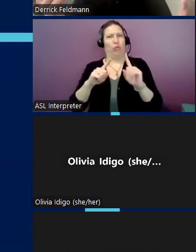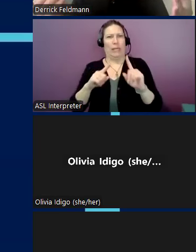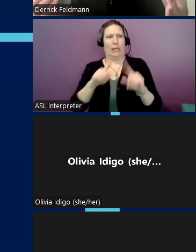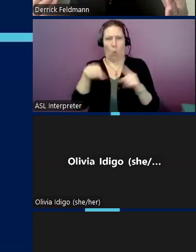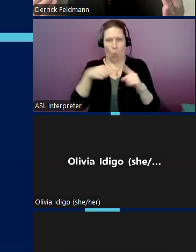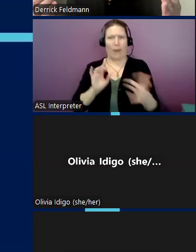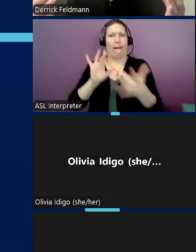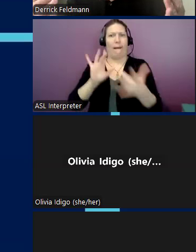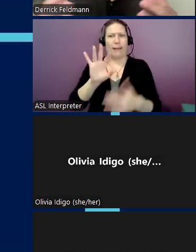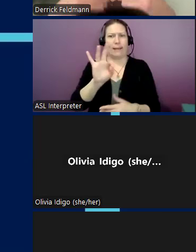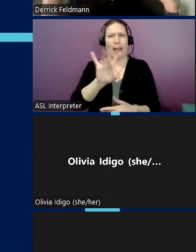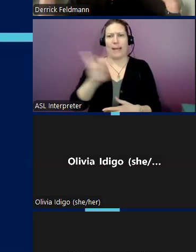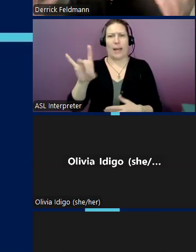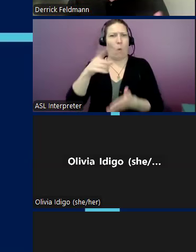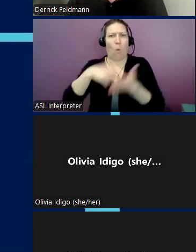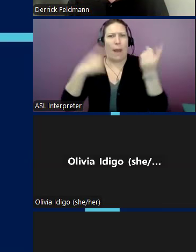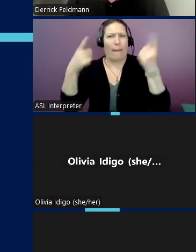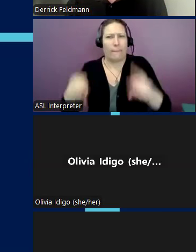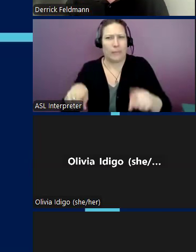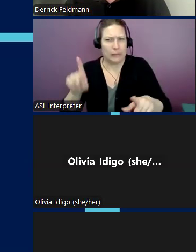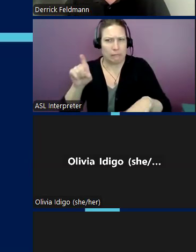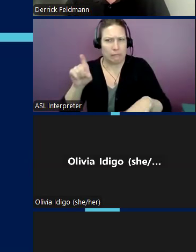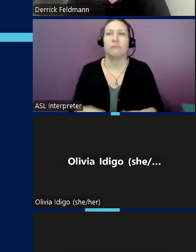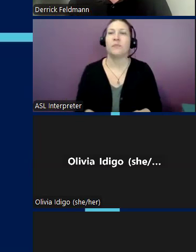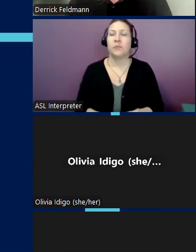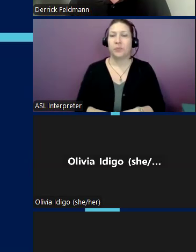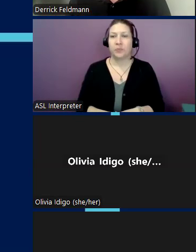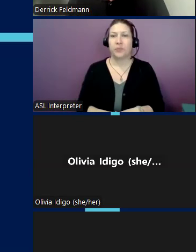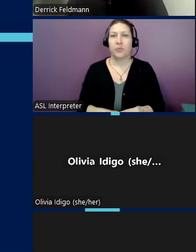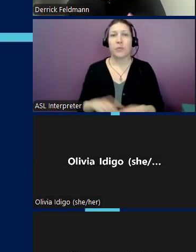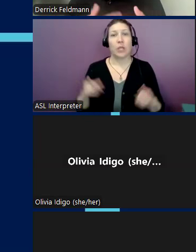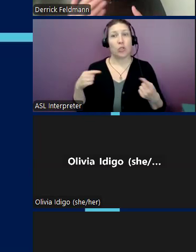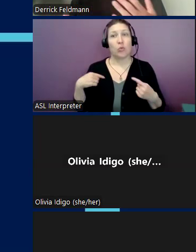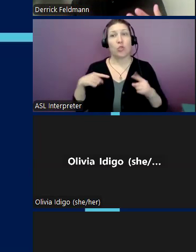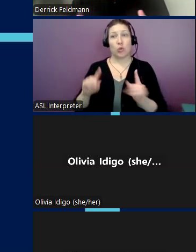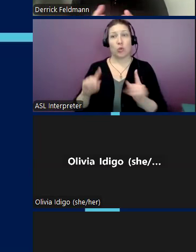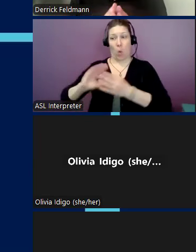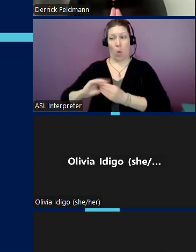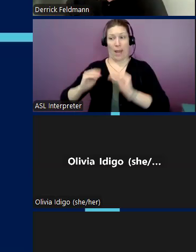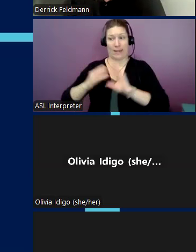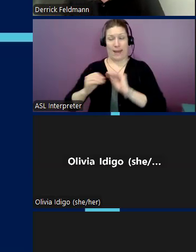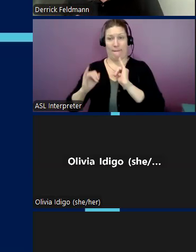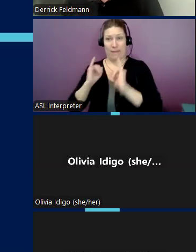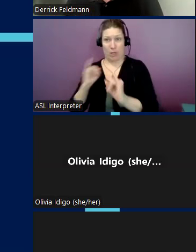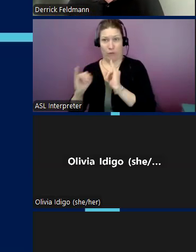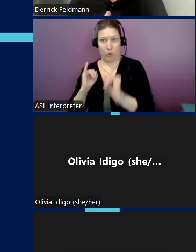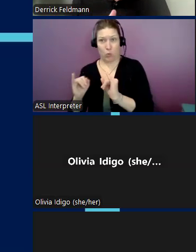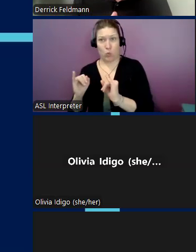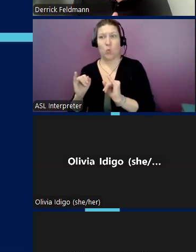So to this point in the discussions and interviews on in the quantitative phase, we now get into the messaging.